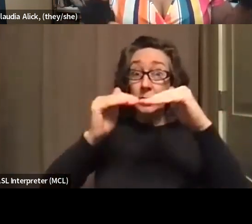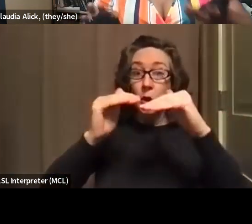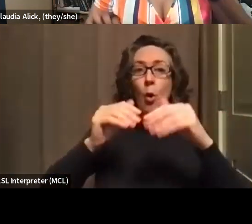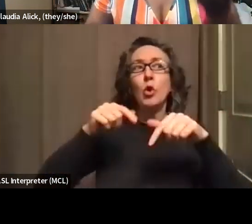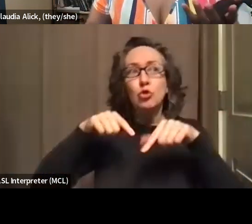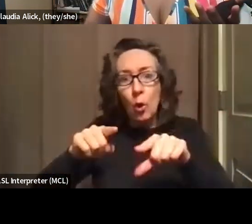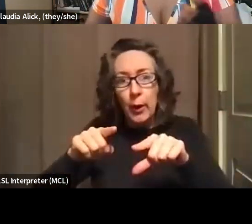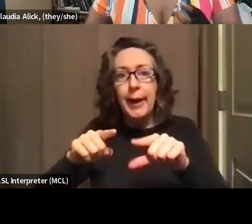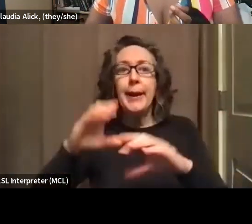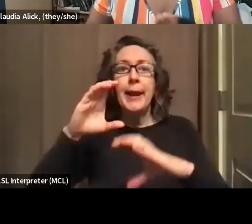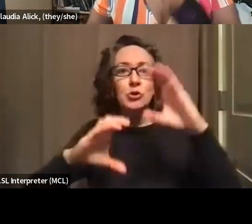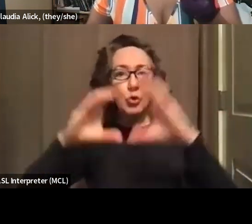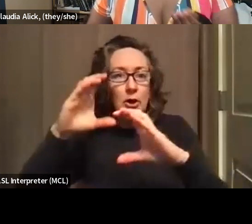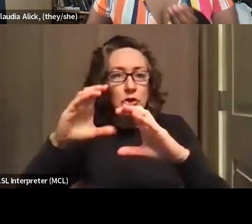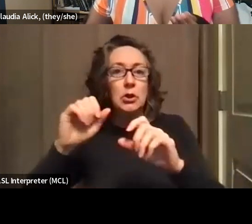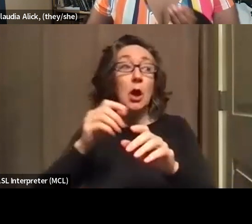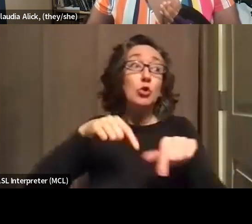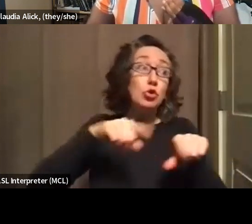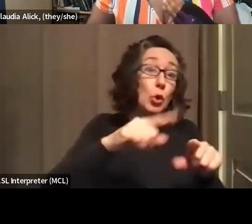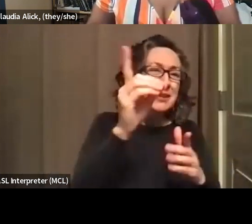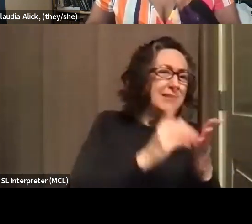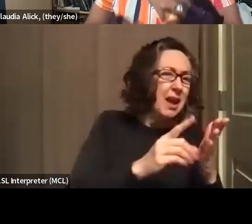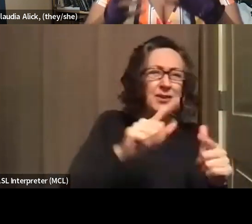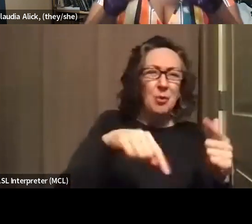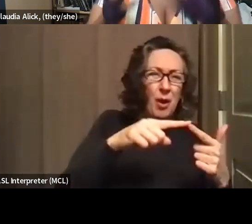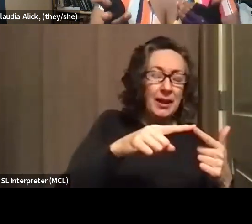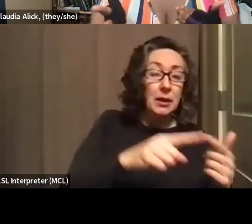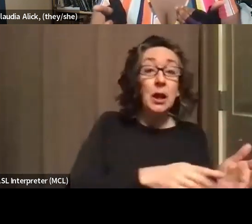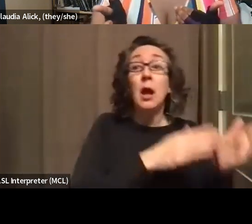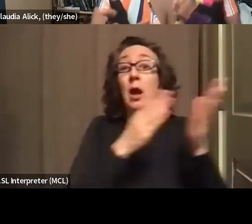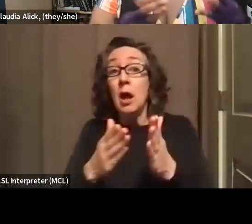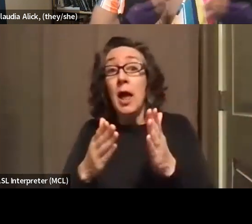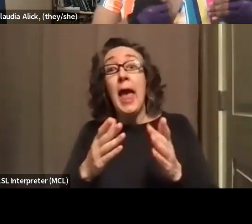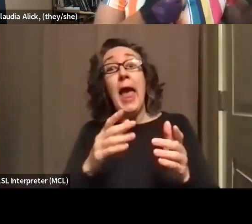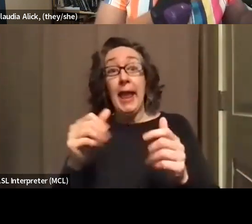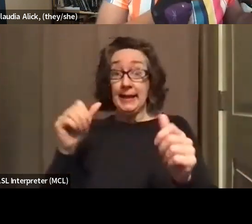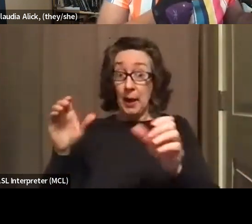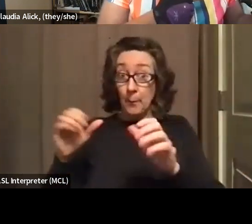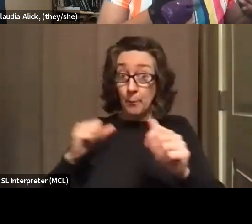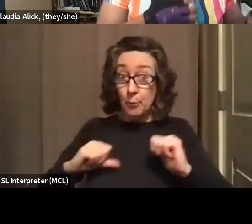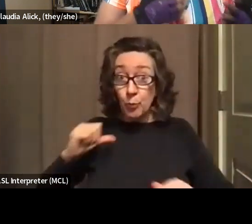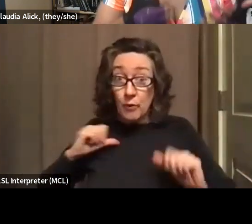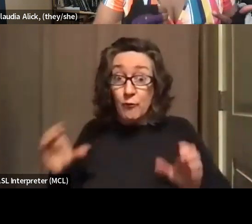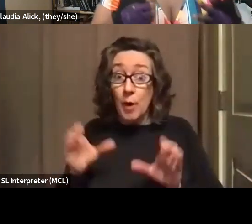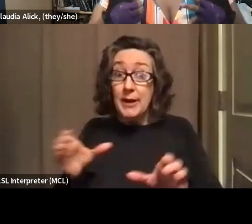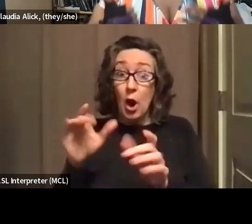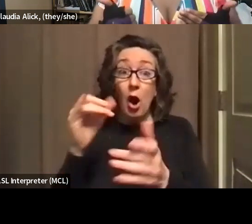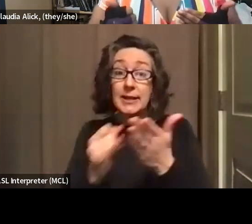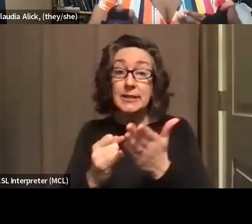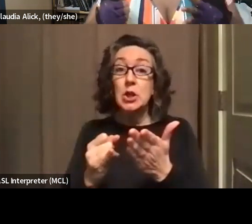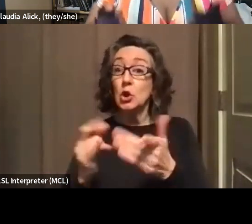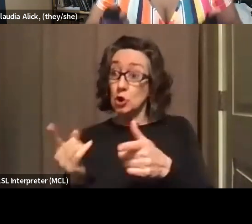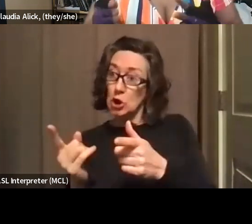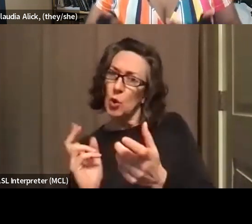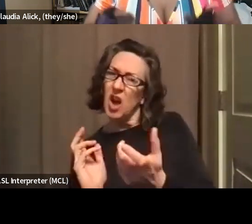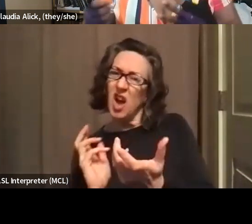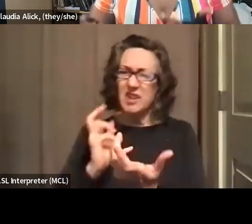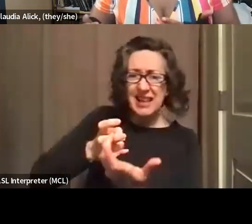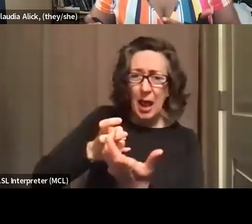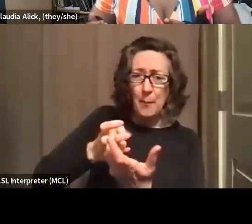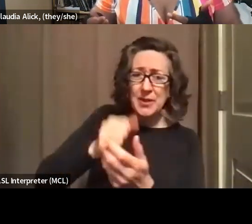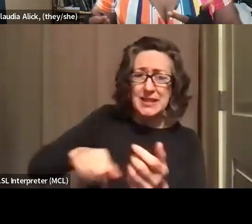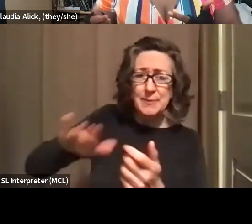And then the question for performing artist, do you adapt your work to the space.